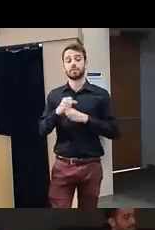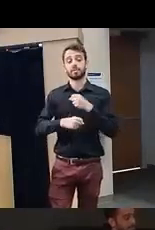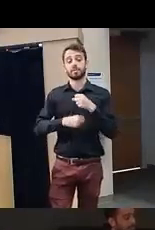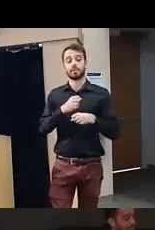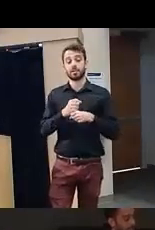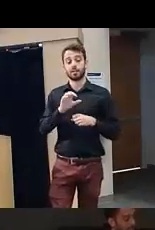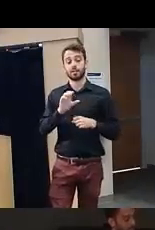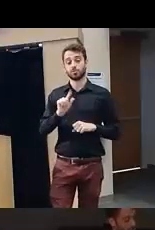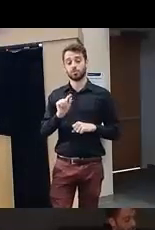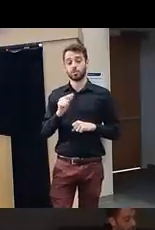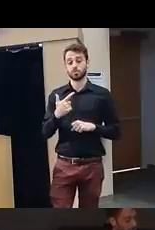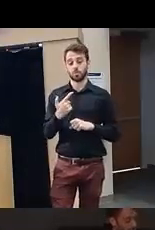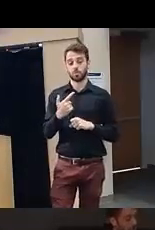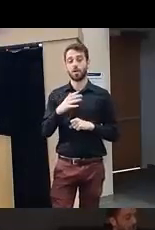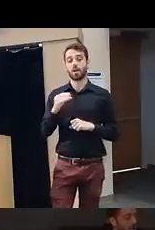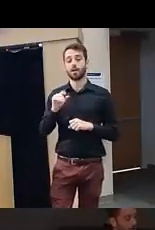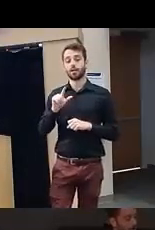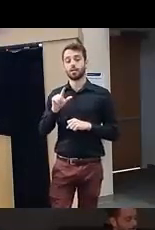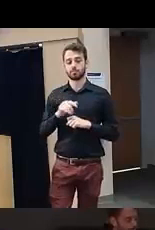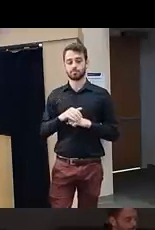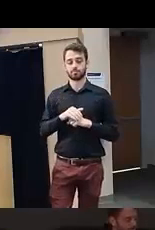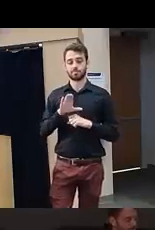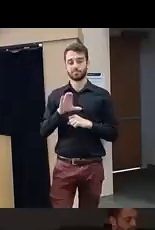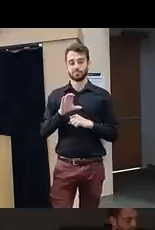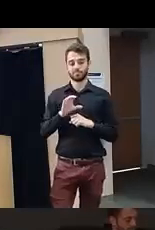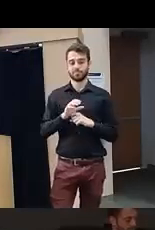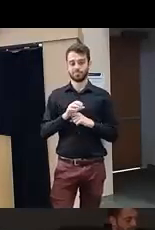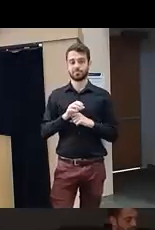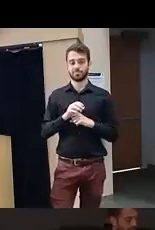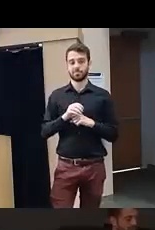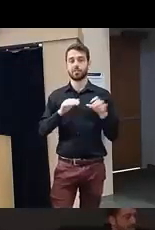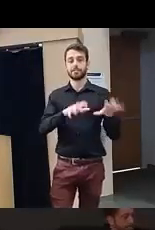Adolescent Psychiatry and the Children's Hospital Association they declared state